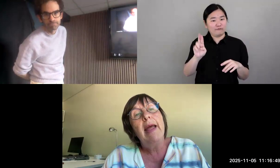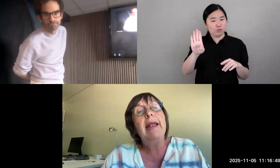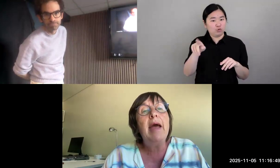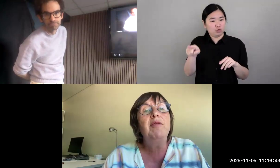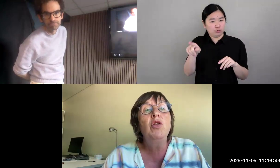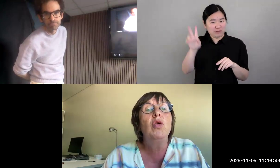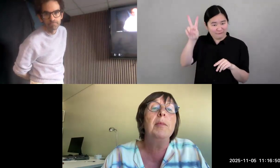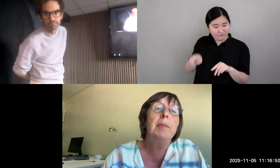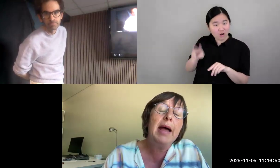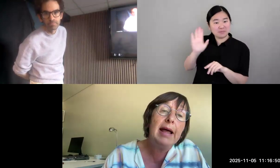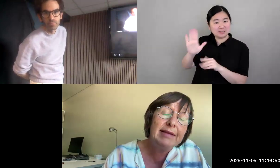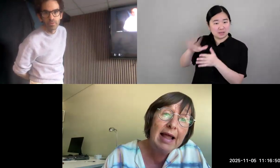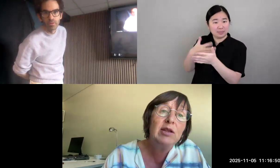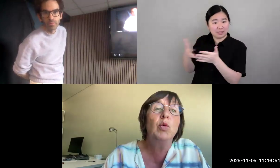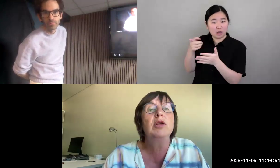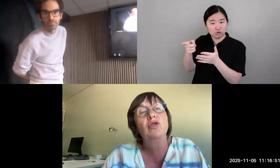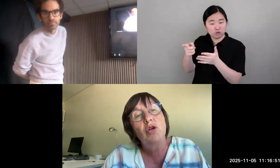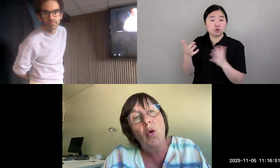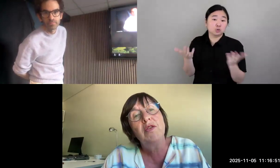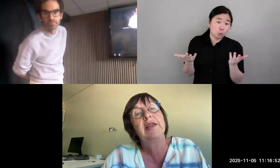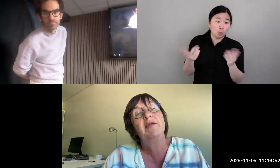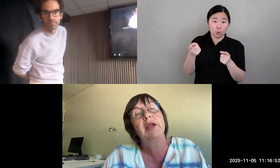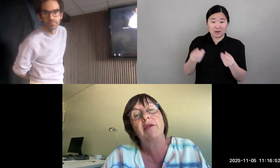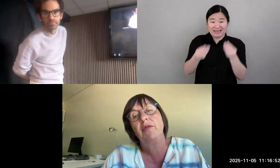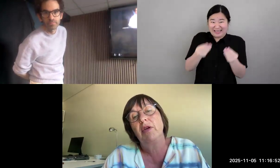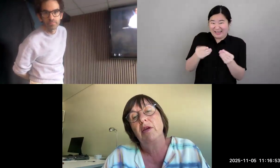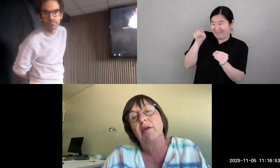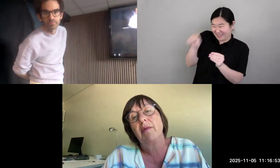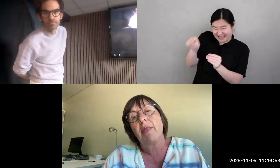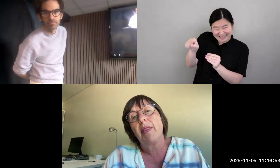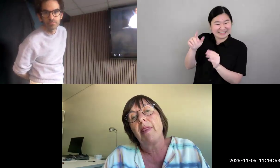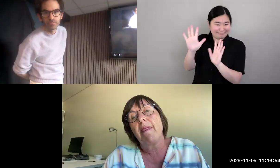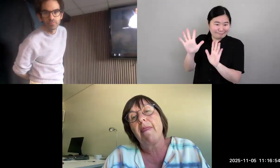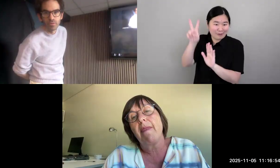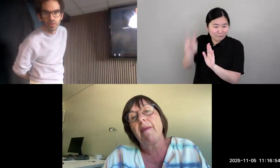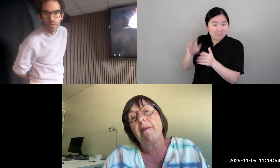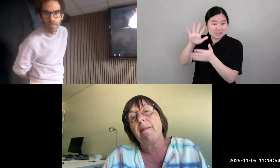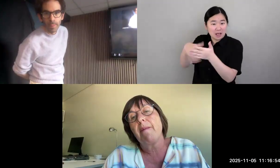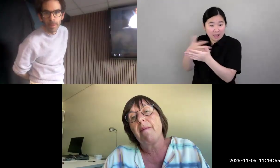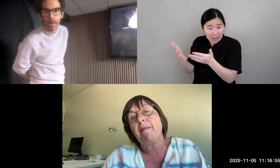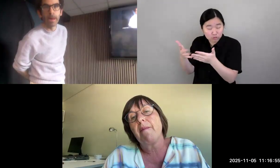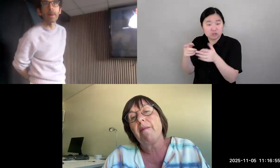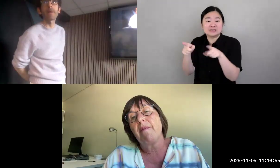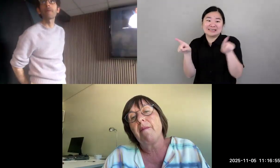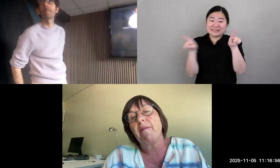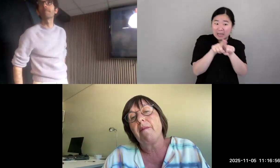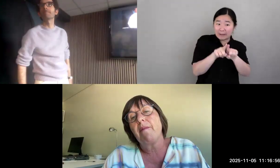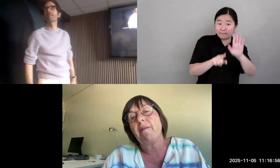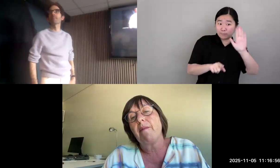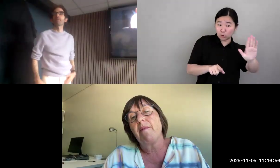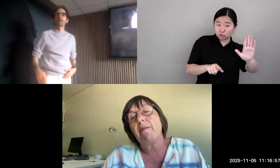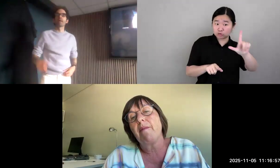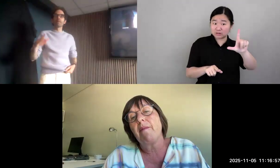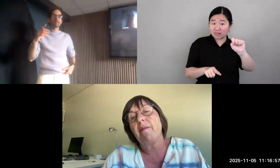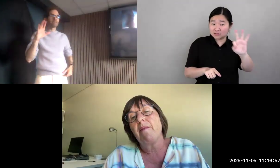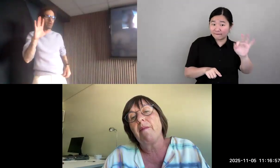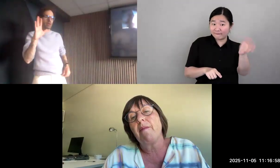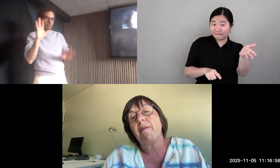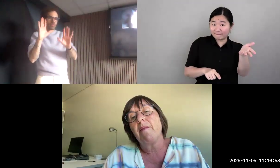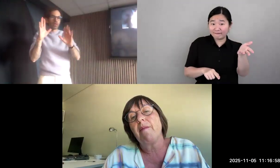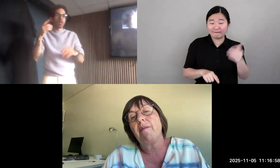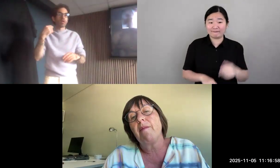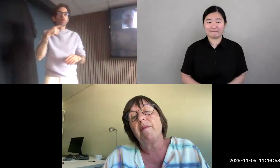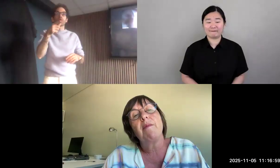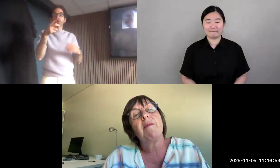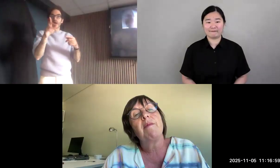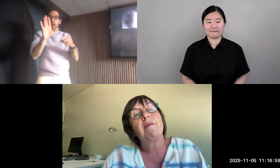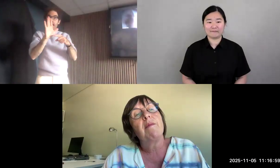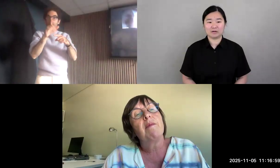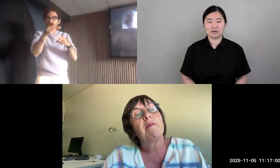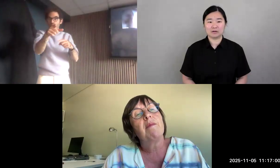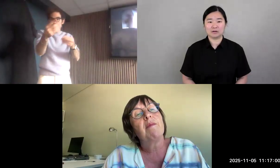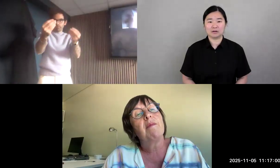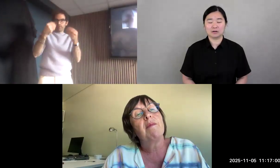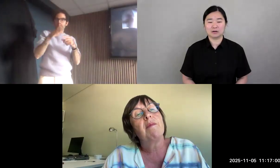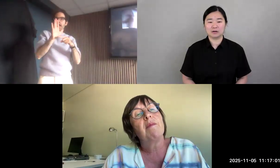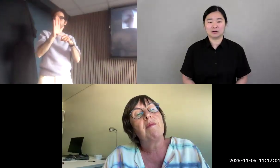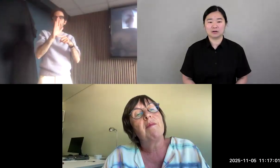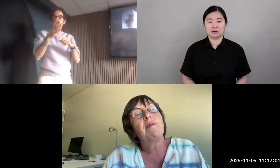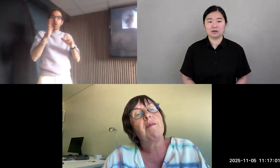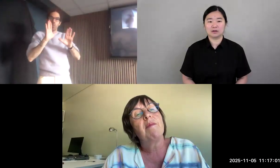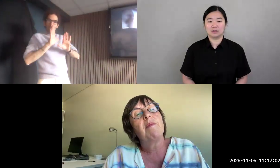And have you compared that one to the causative GIVE?